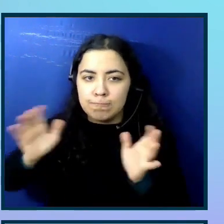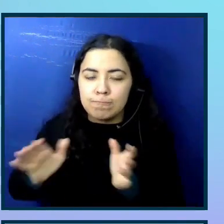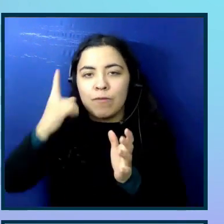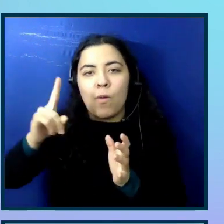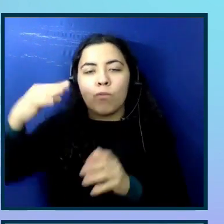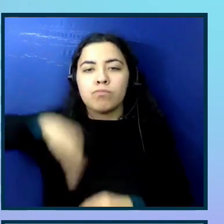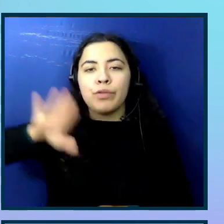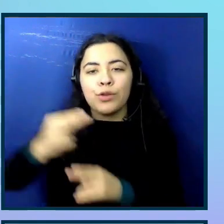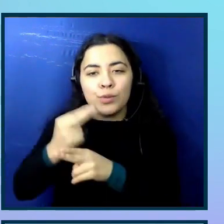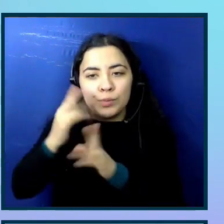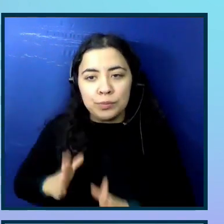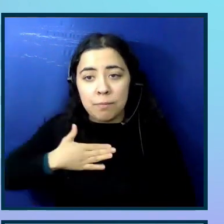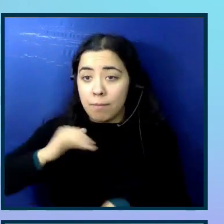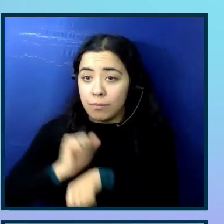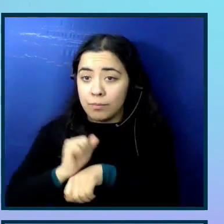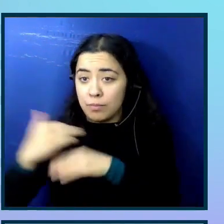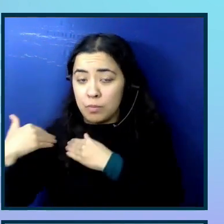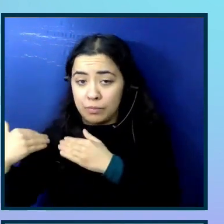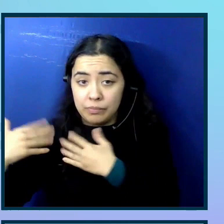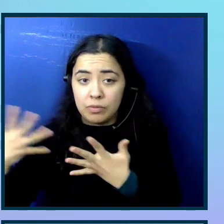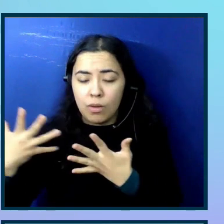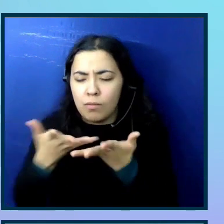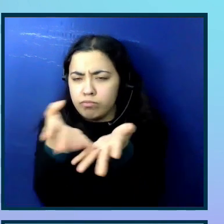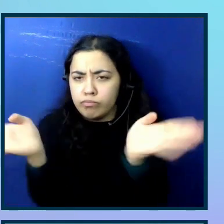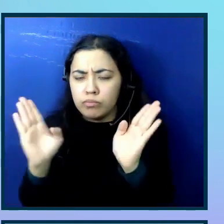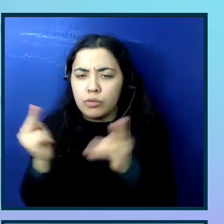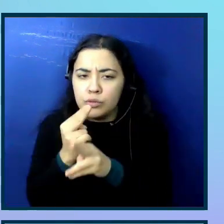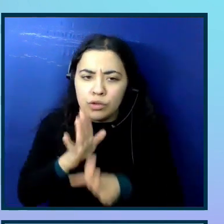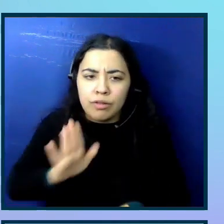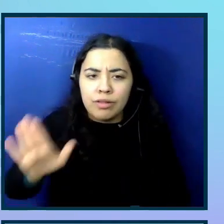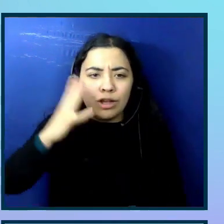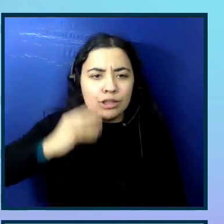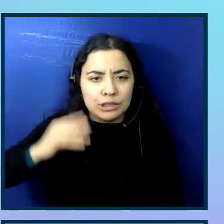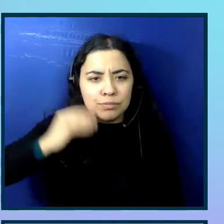So my job is to look across the entire user experience and help triage problems where they arise